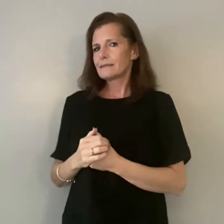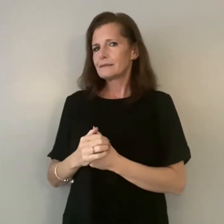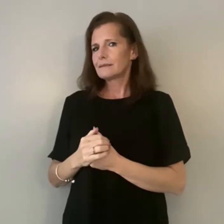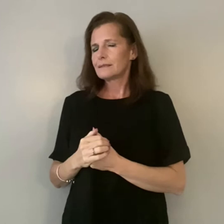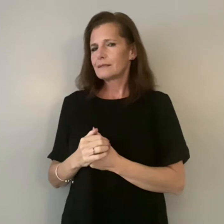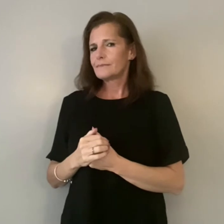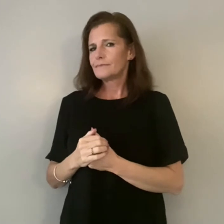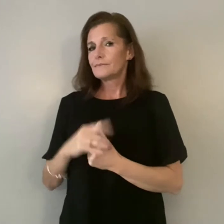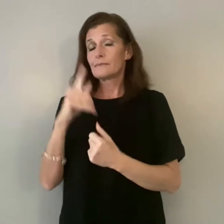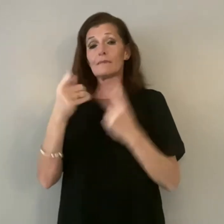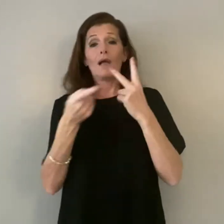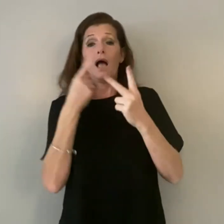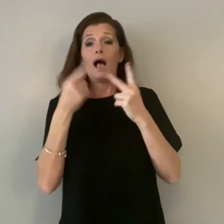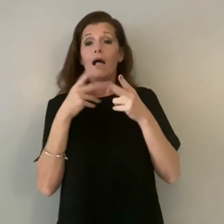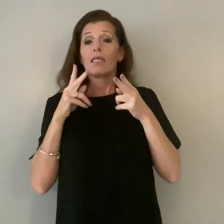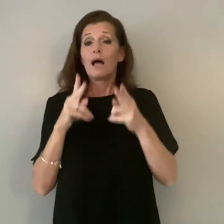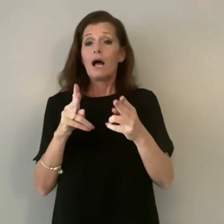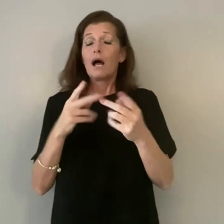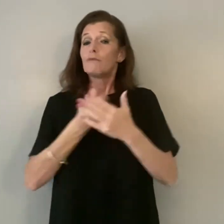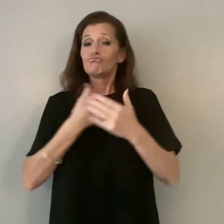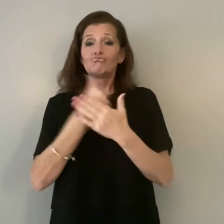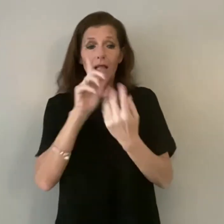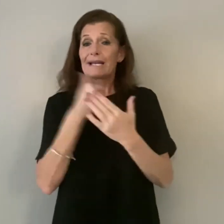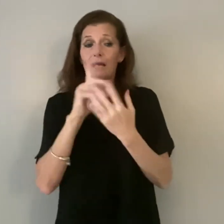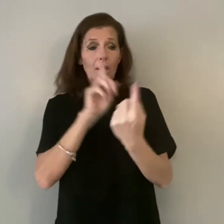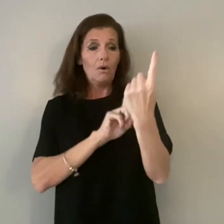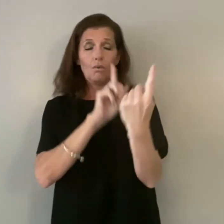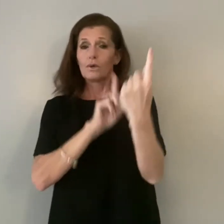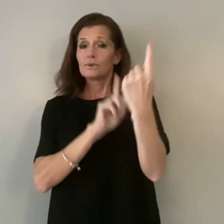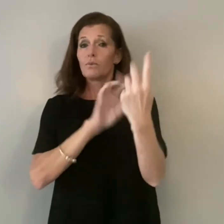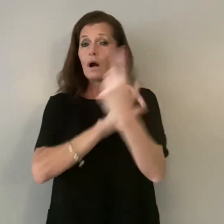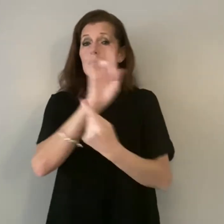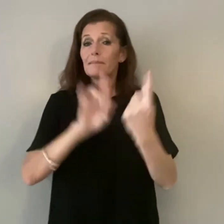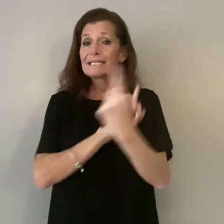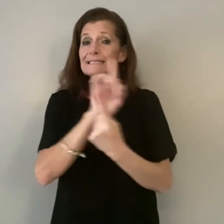So another approach is I have regular one-to-one catch-ups